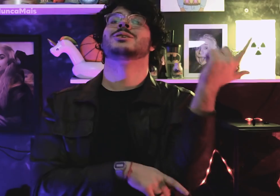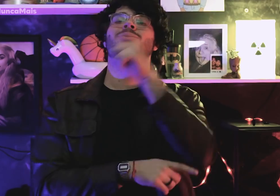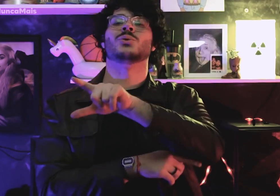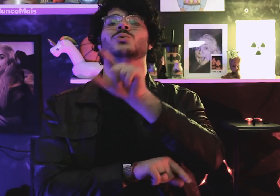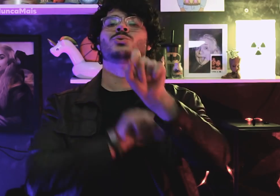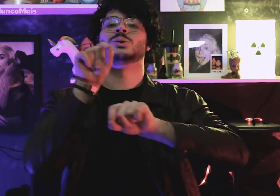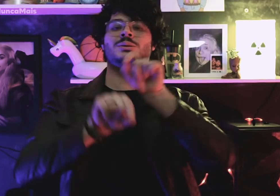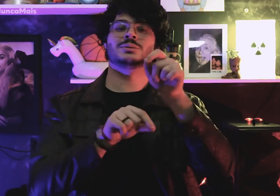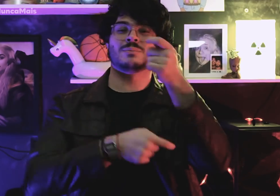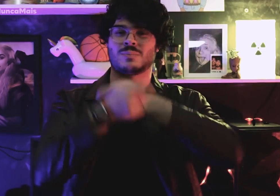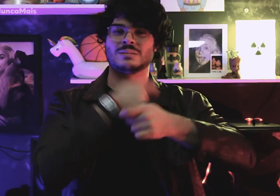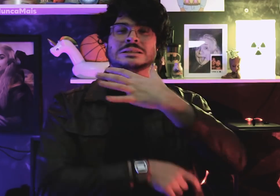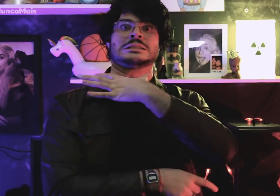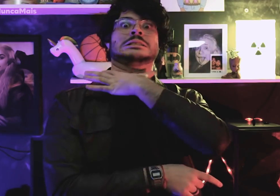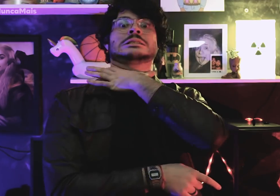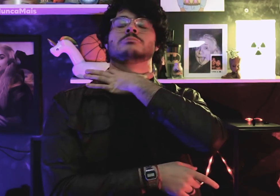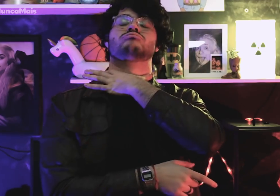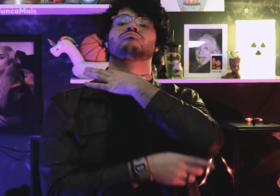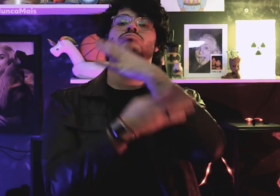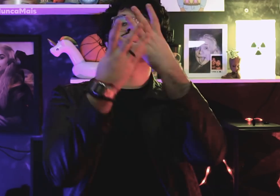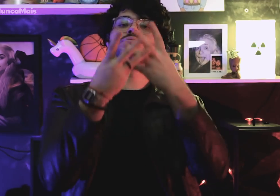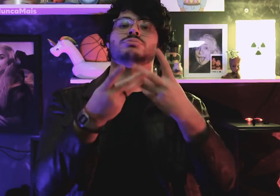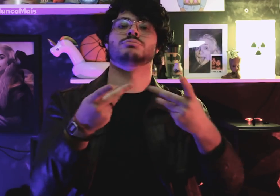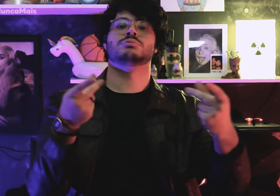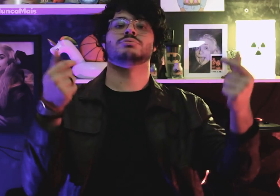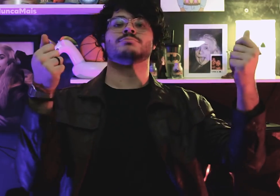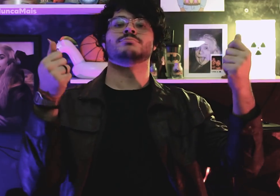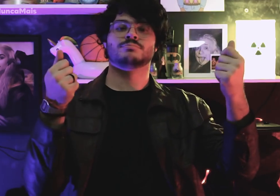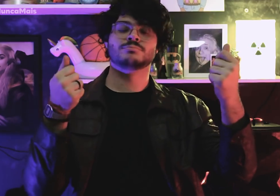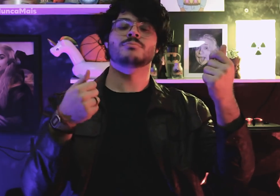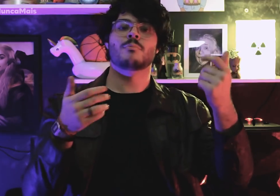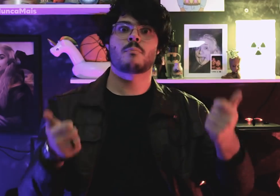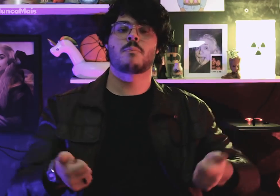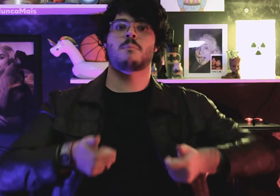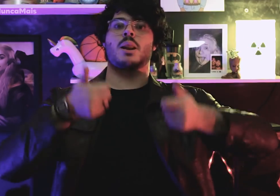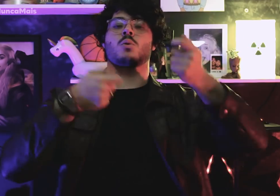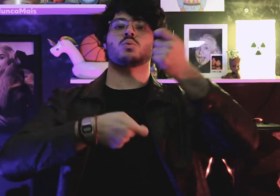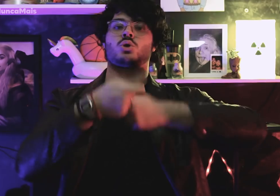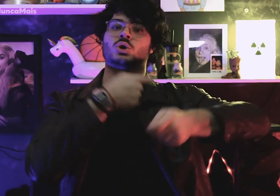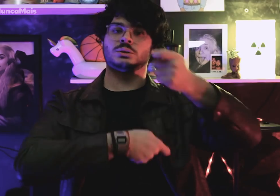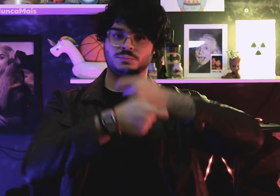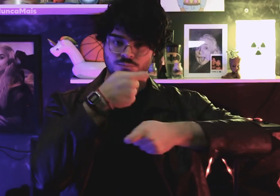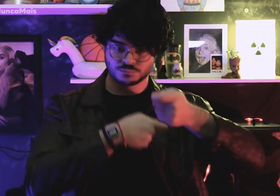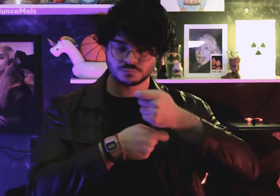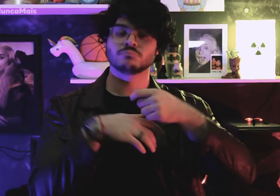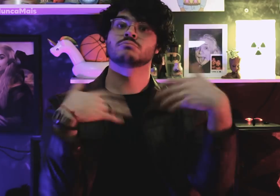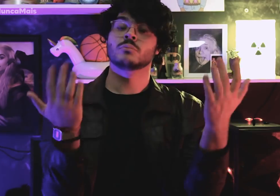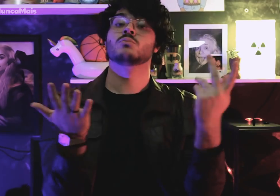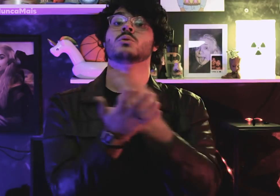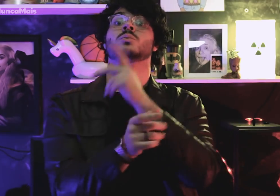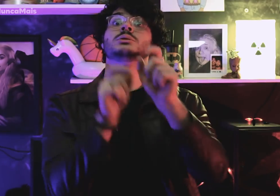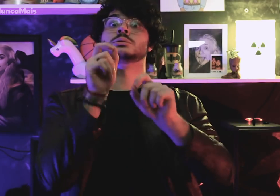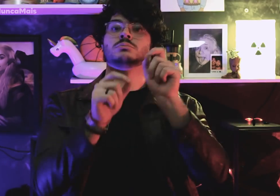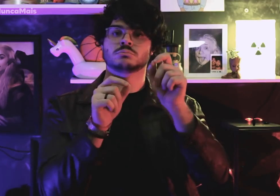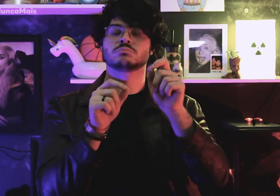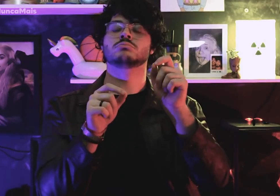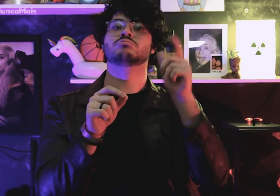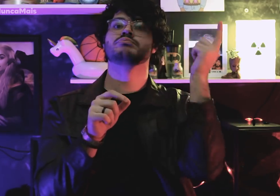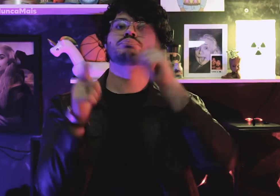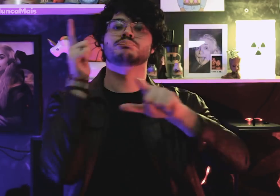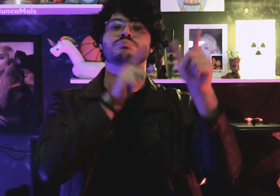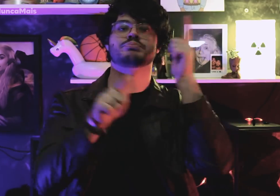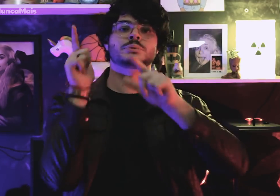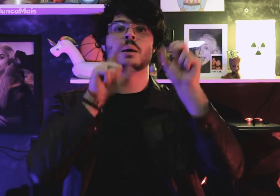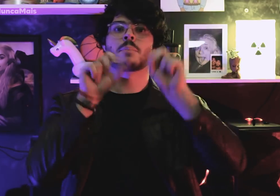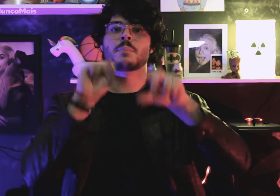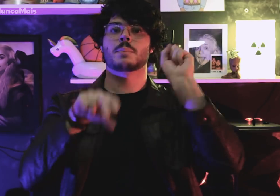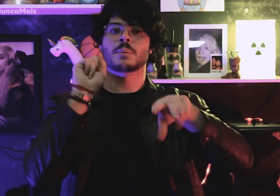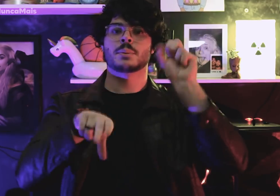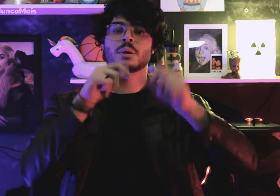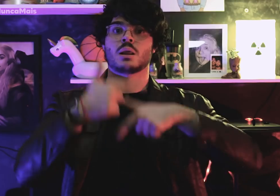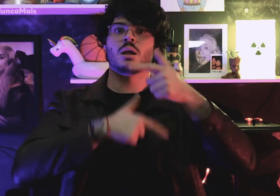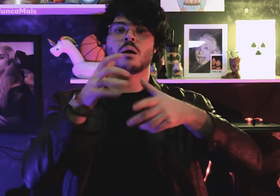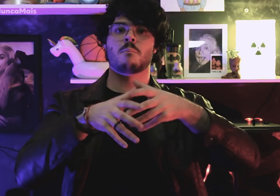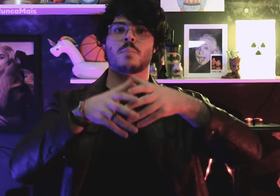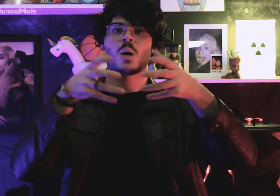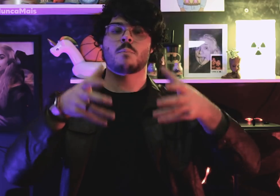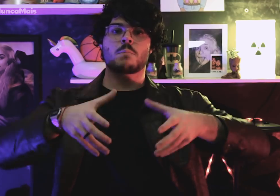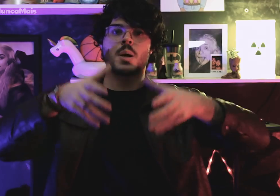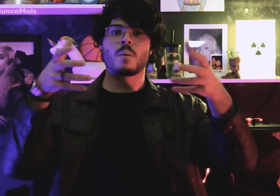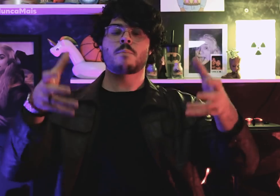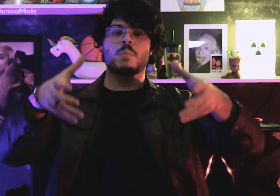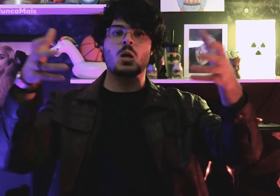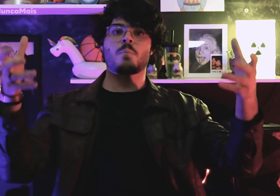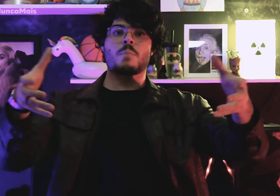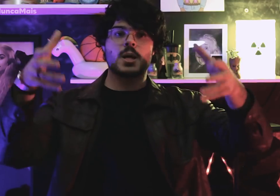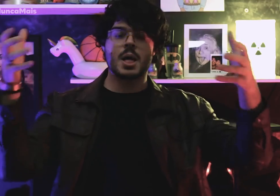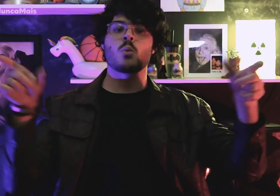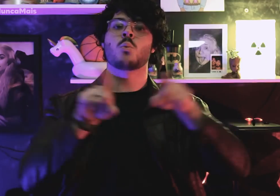So, Brazil managed to get out of the economic crisis, increase jobs